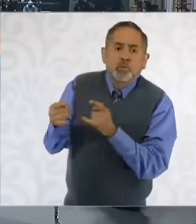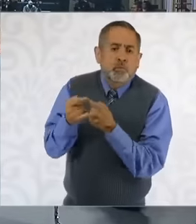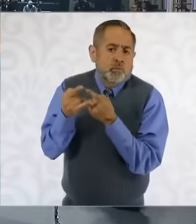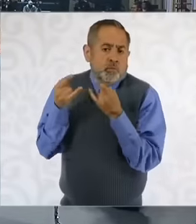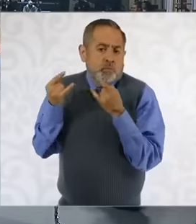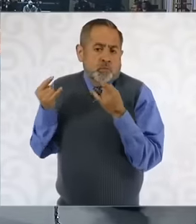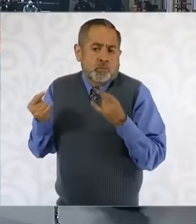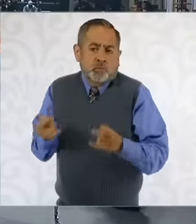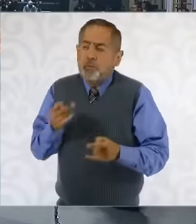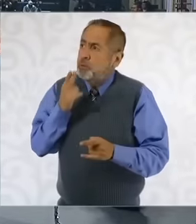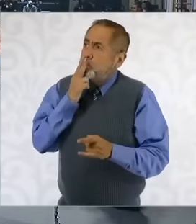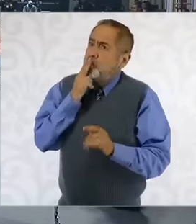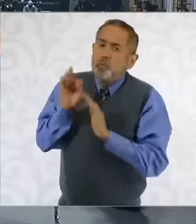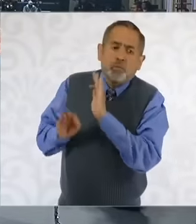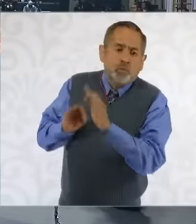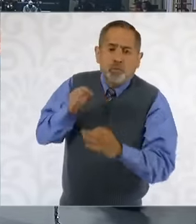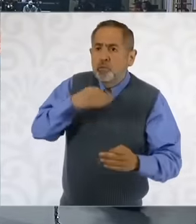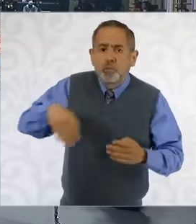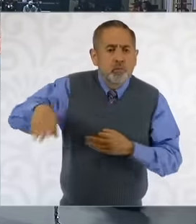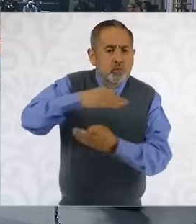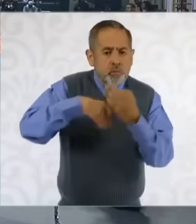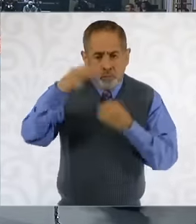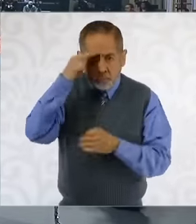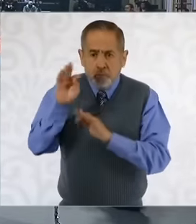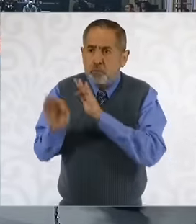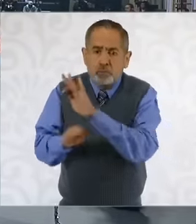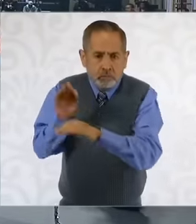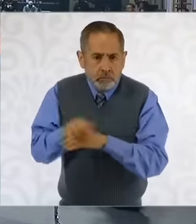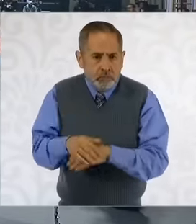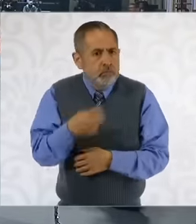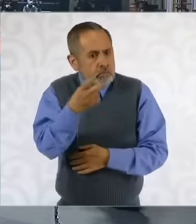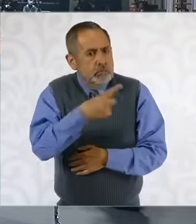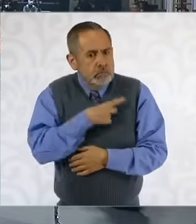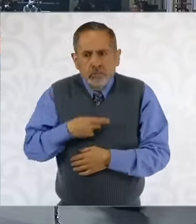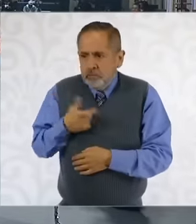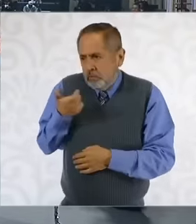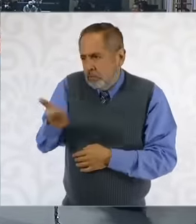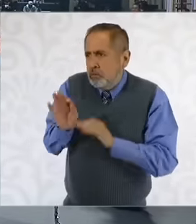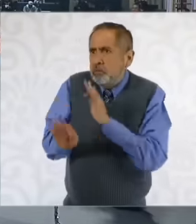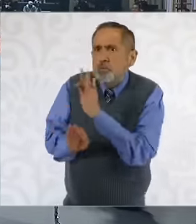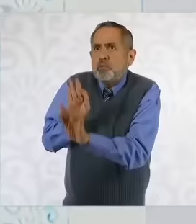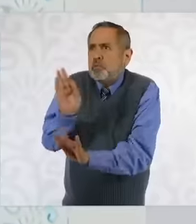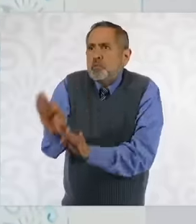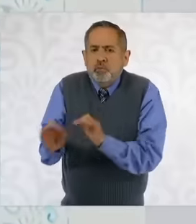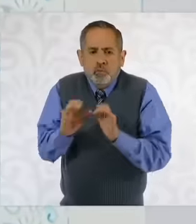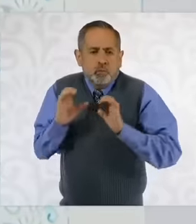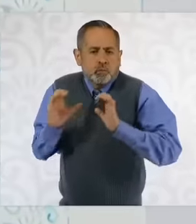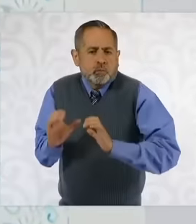Mexicans we would do wrong not to allocate a budget for the conservation of this